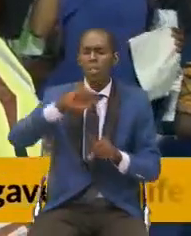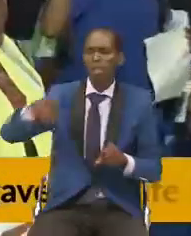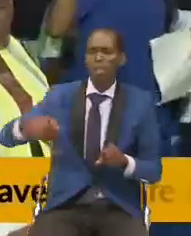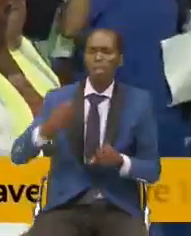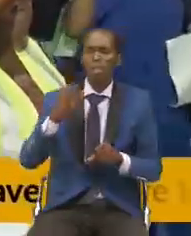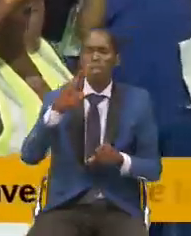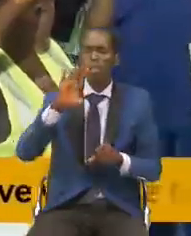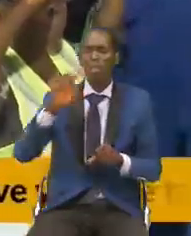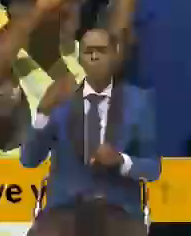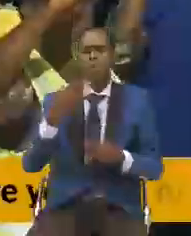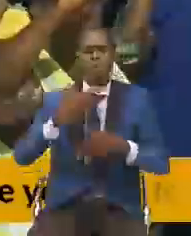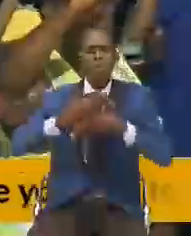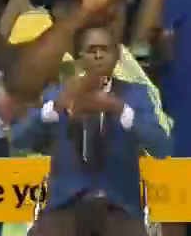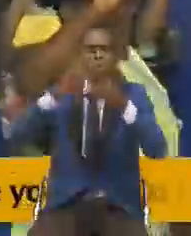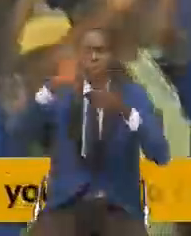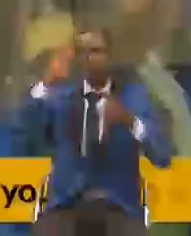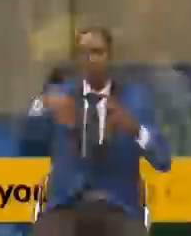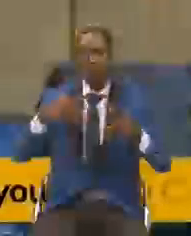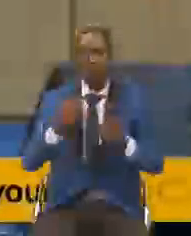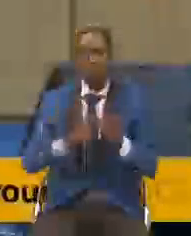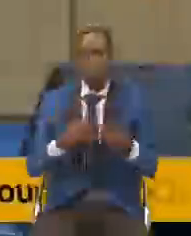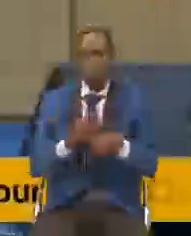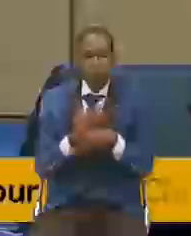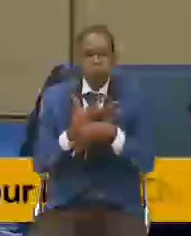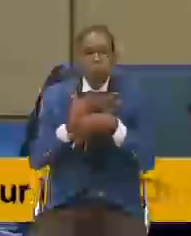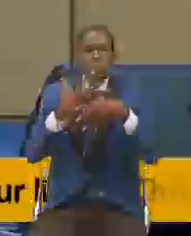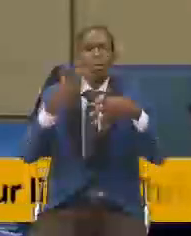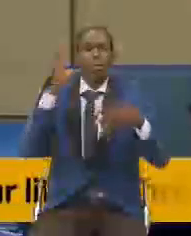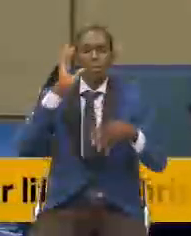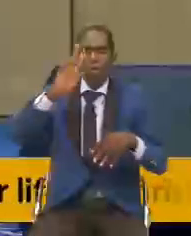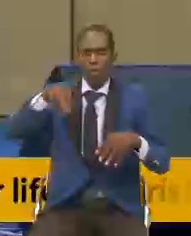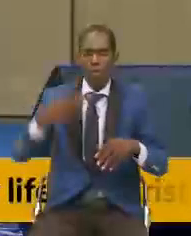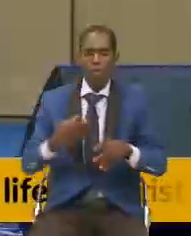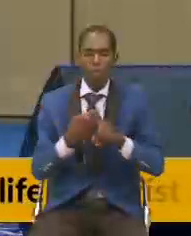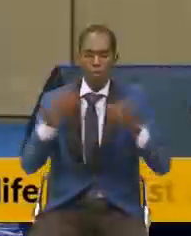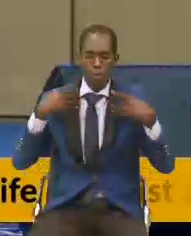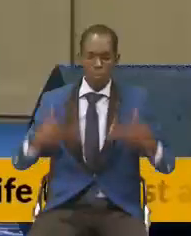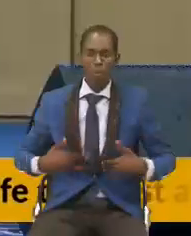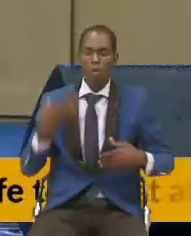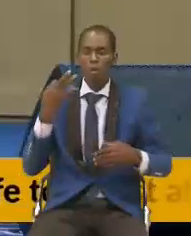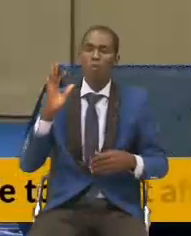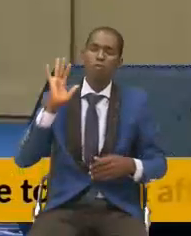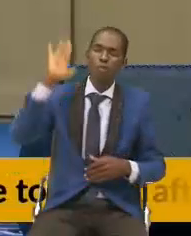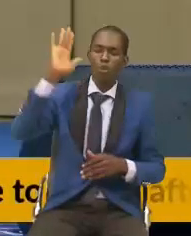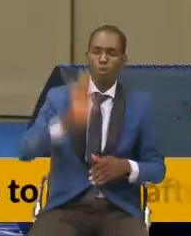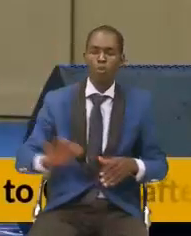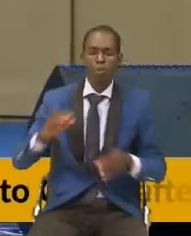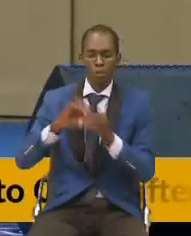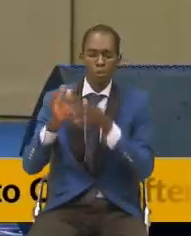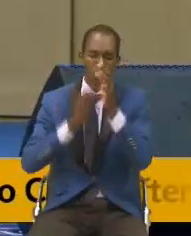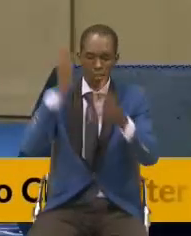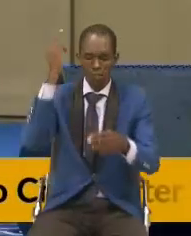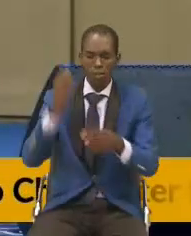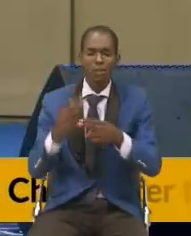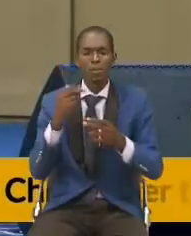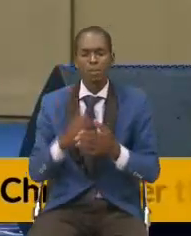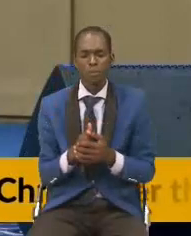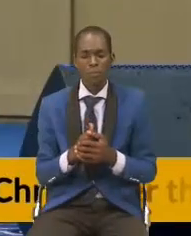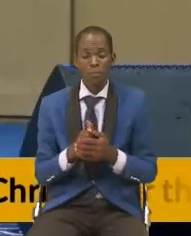the jericho walls to fall down and every swelling will fall down from the body of your children in